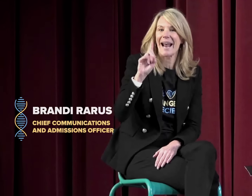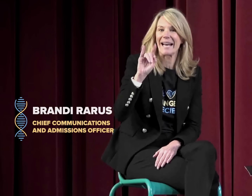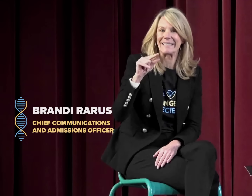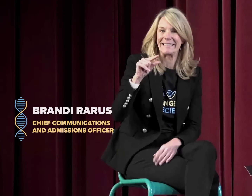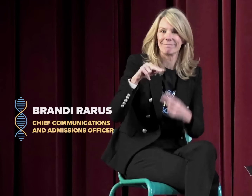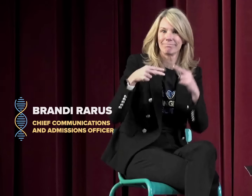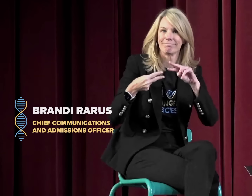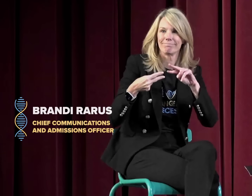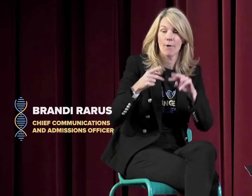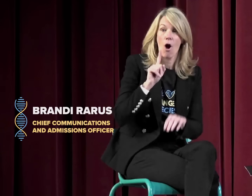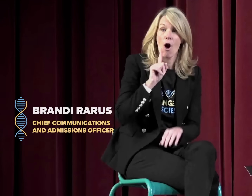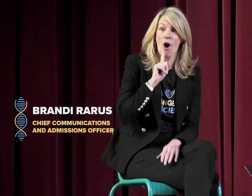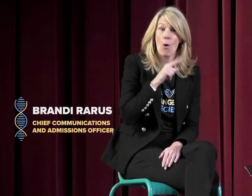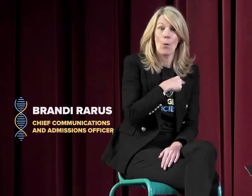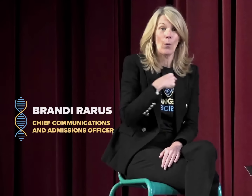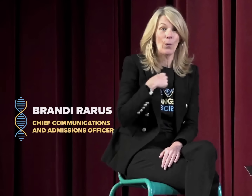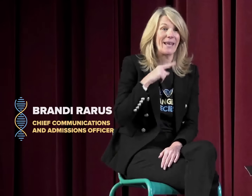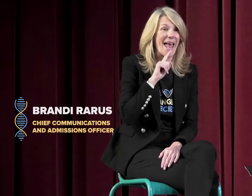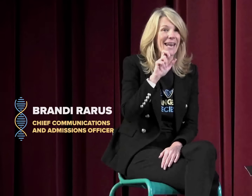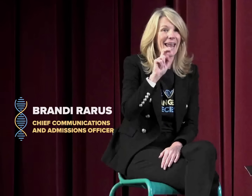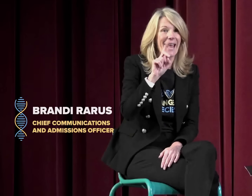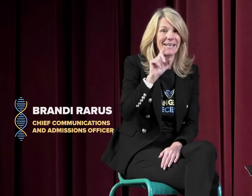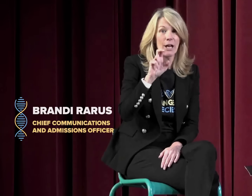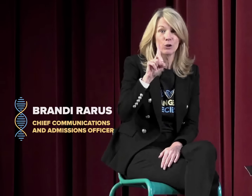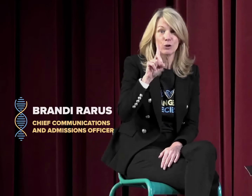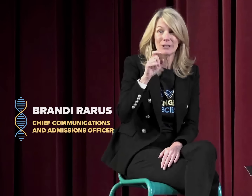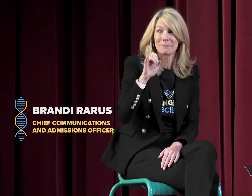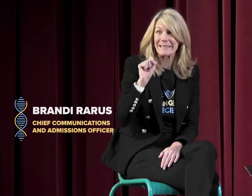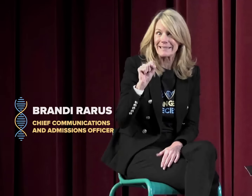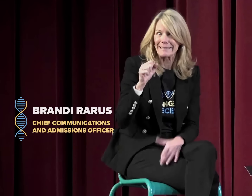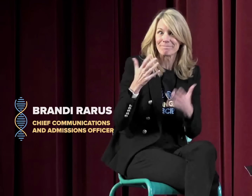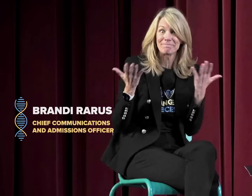And if we are an endangered species.